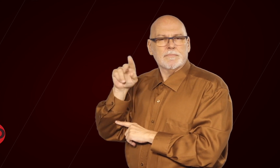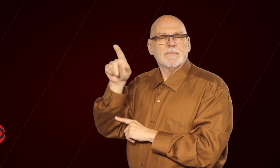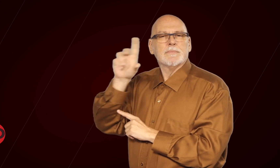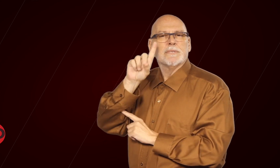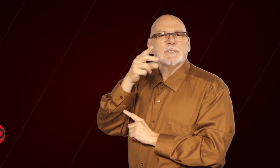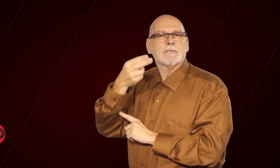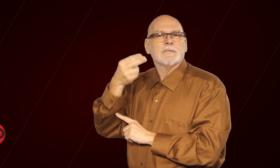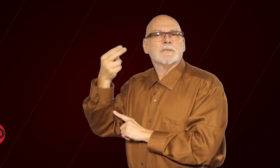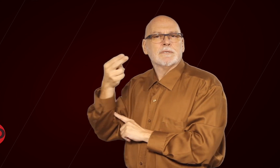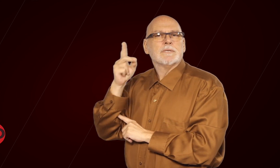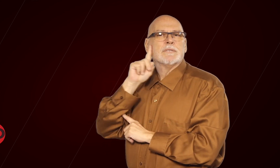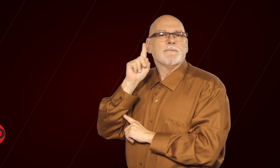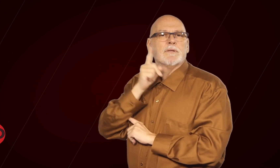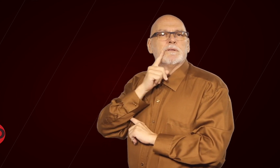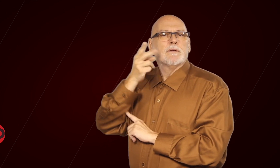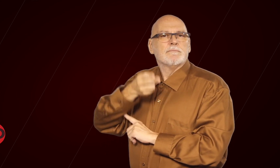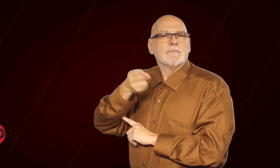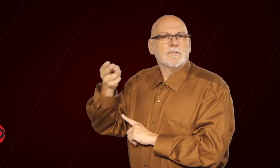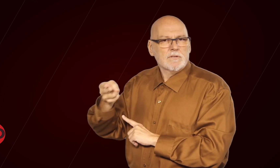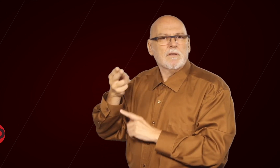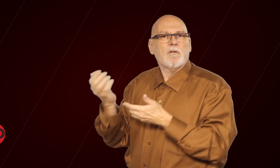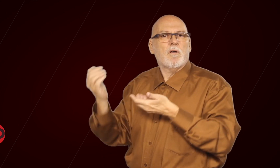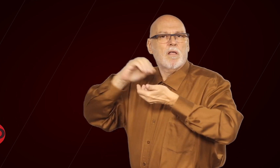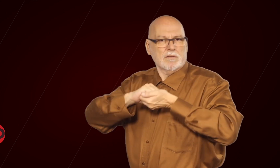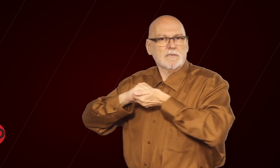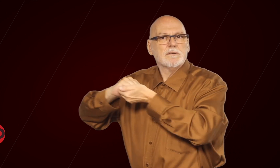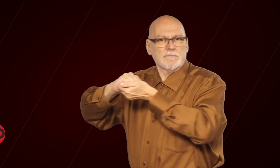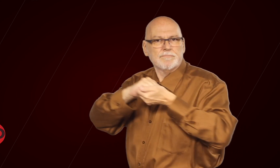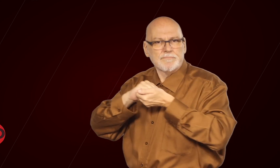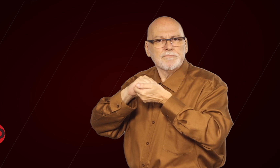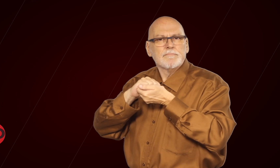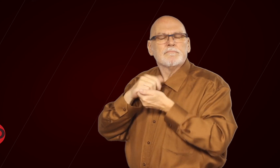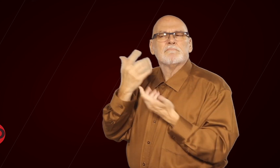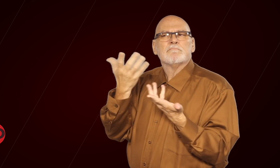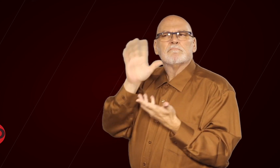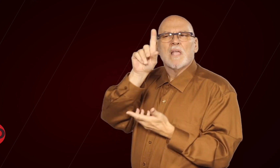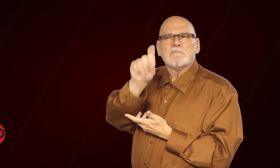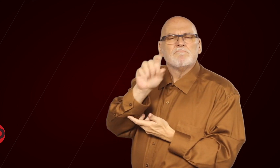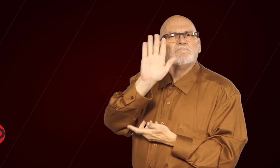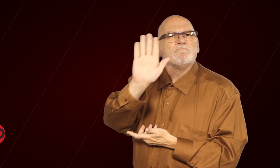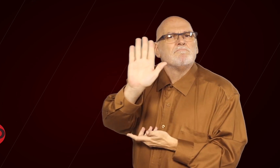Hard of Hearing Coalition what were the common